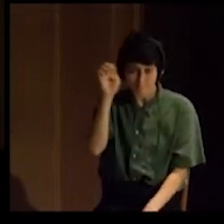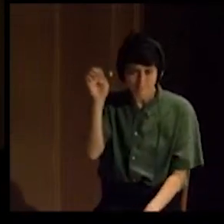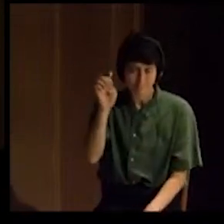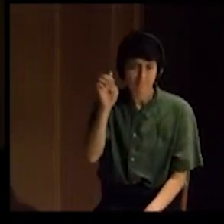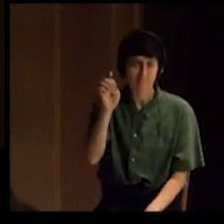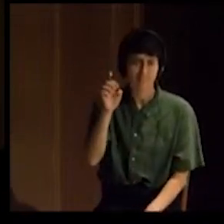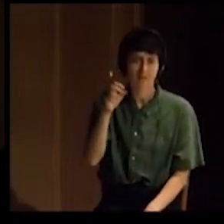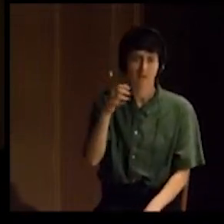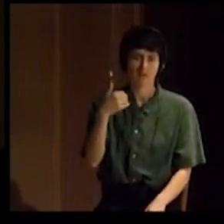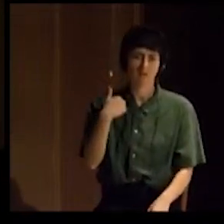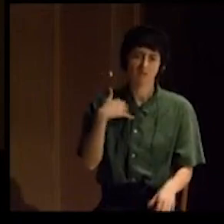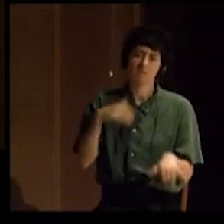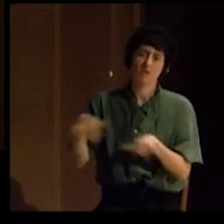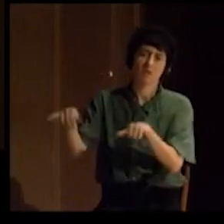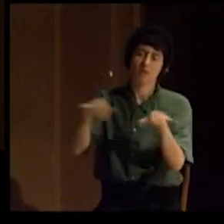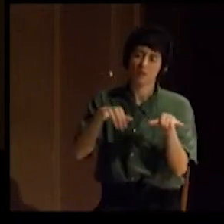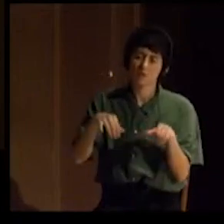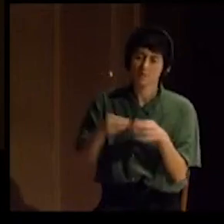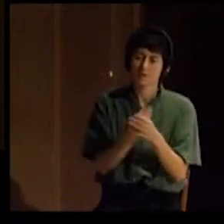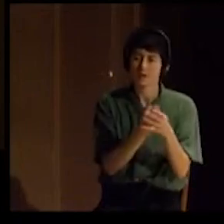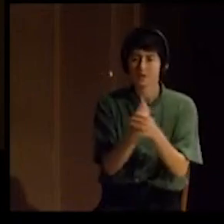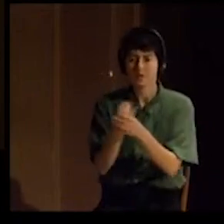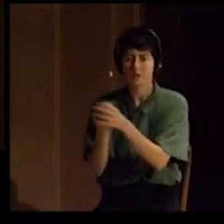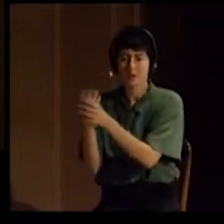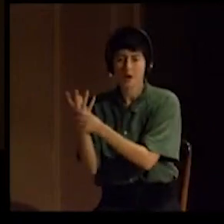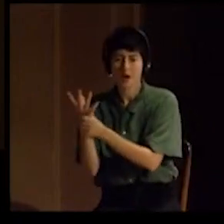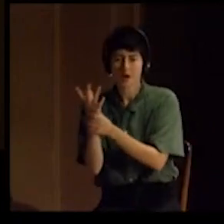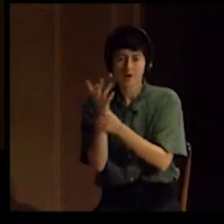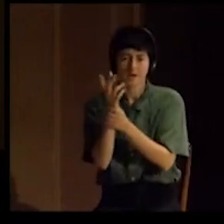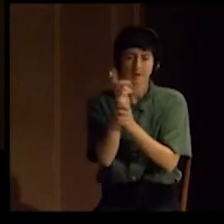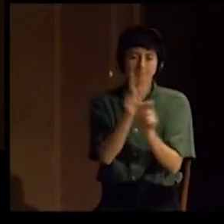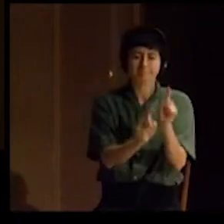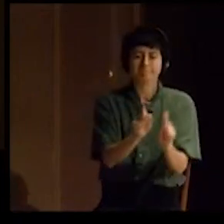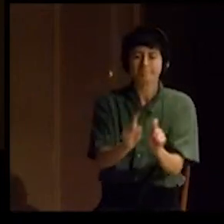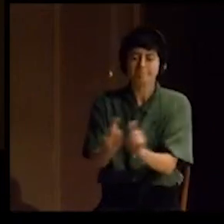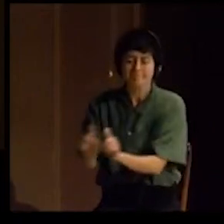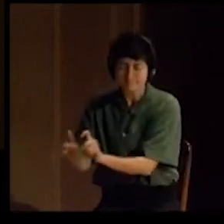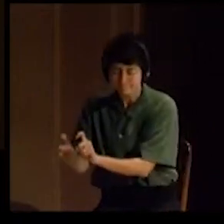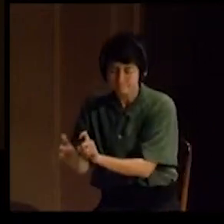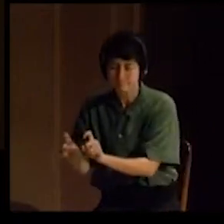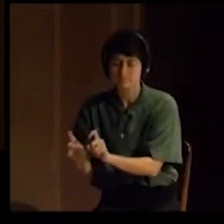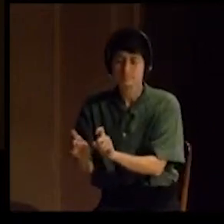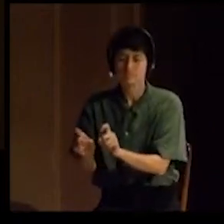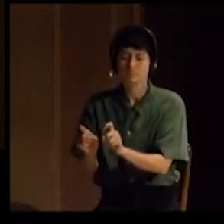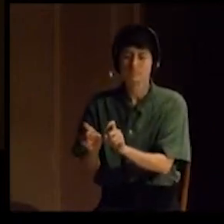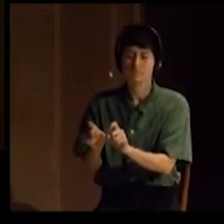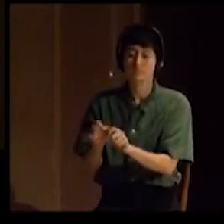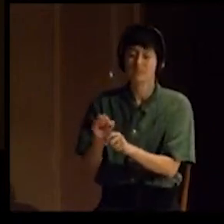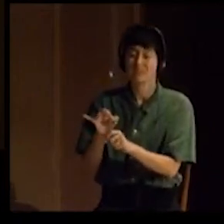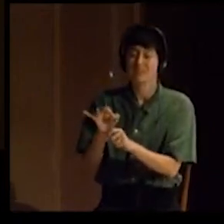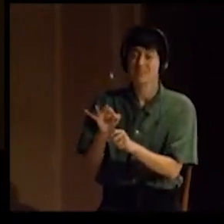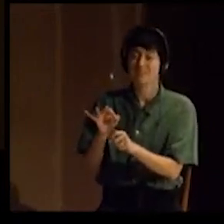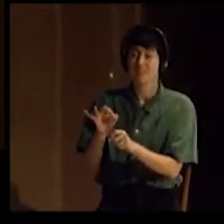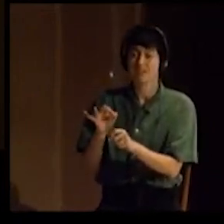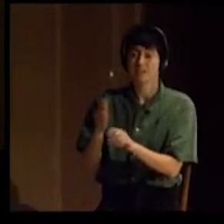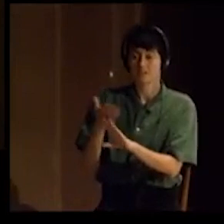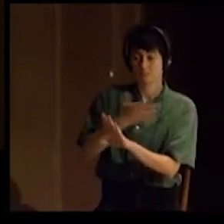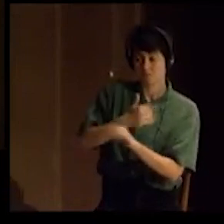to show that birds that were in a cold area brought down to a warm area actually put on less downy feathers.